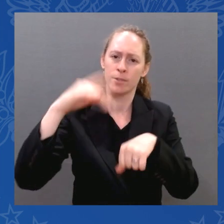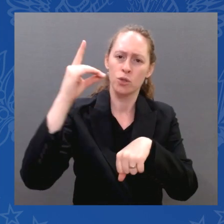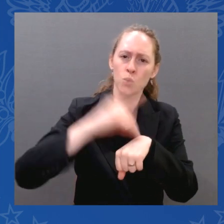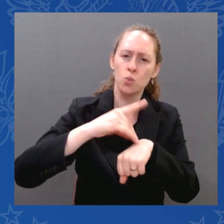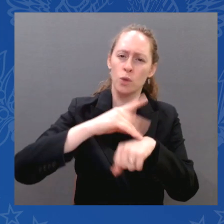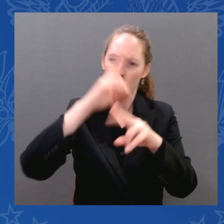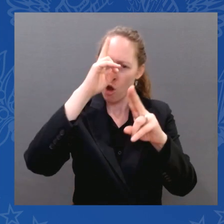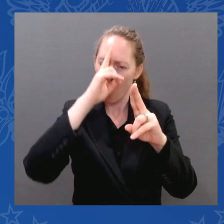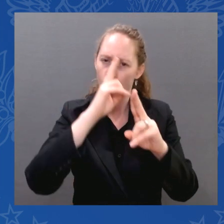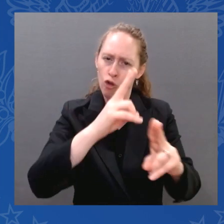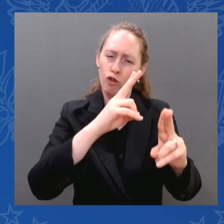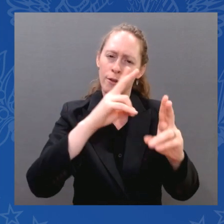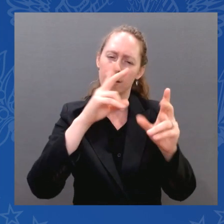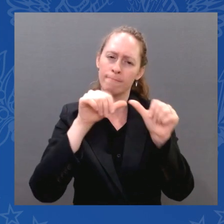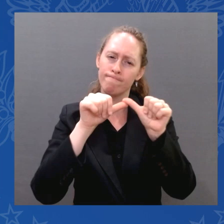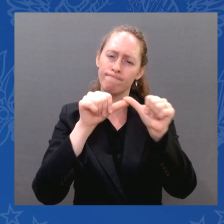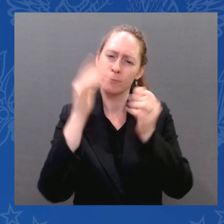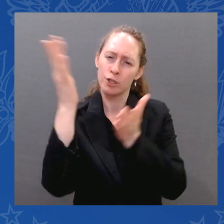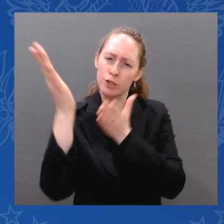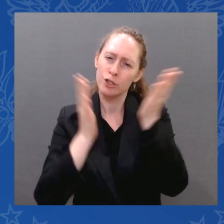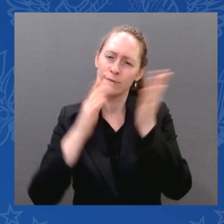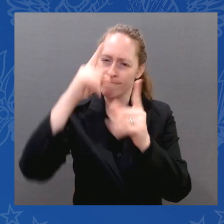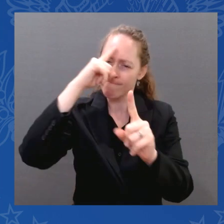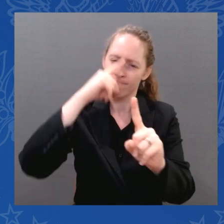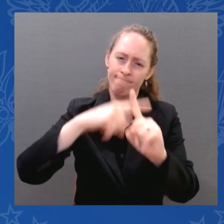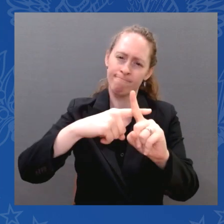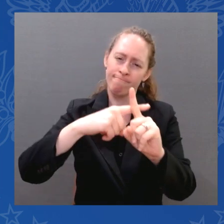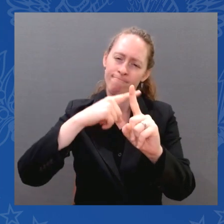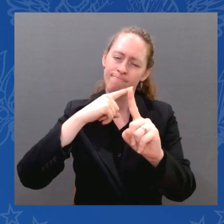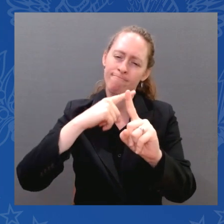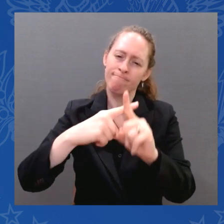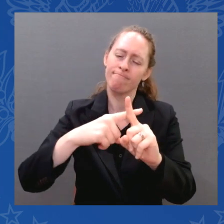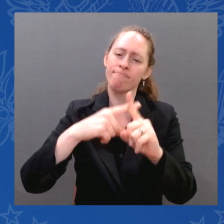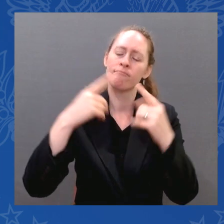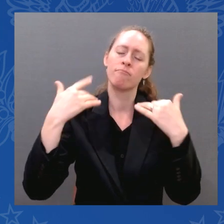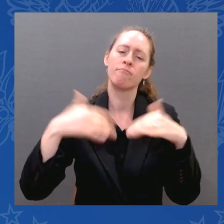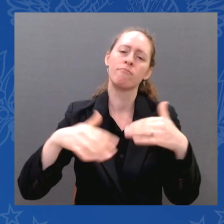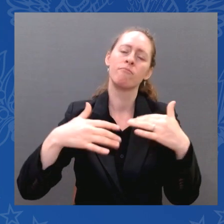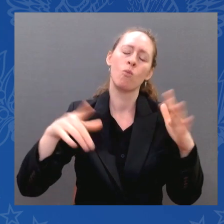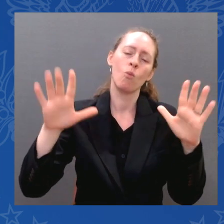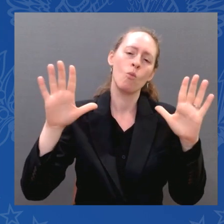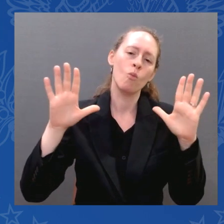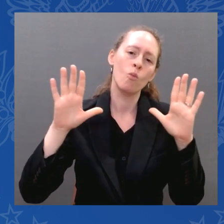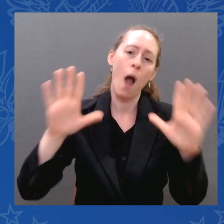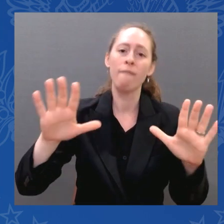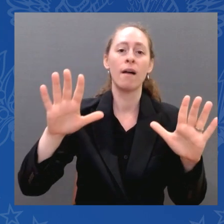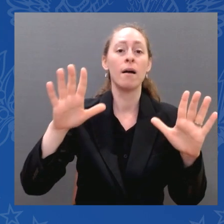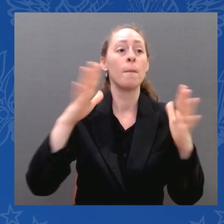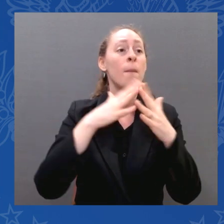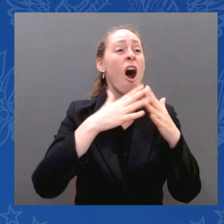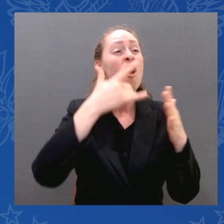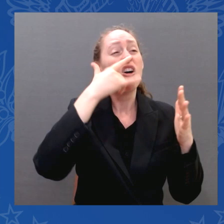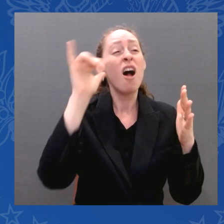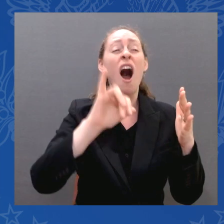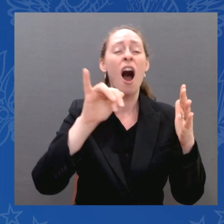You are America. You are everything America wants to be. Watching it in this year's -- watching this year as President,